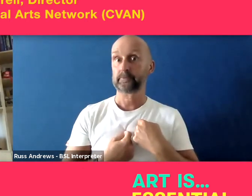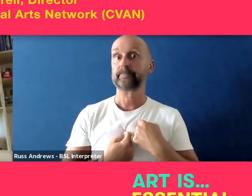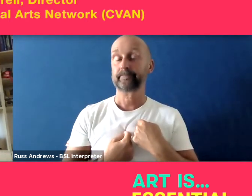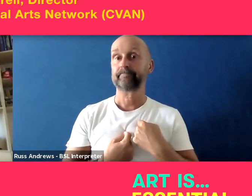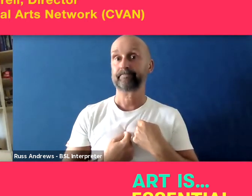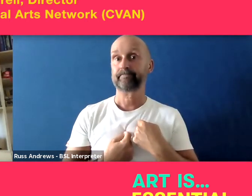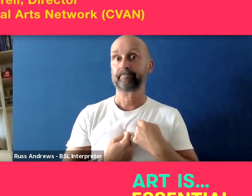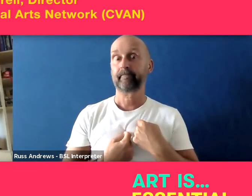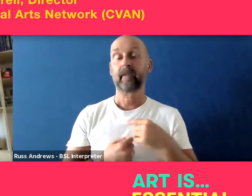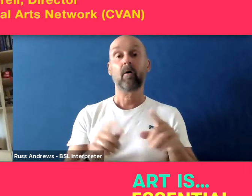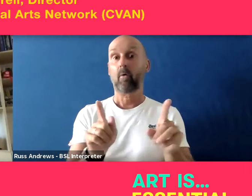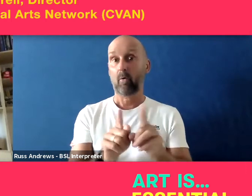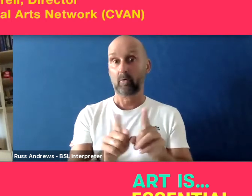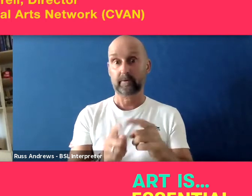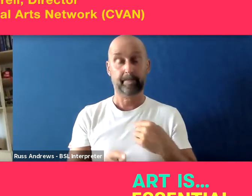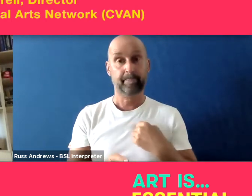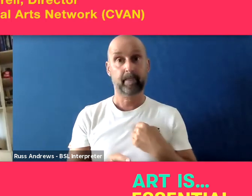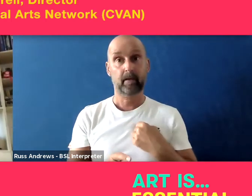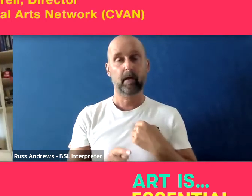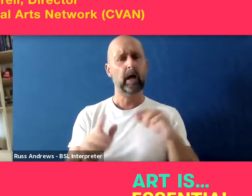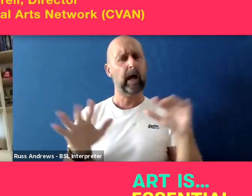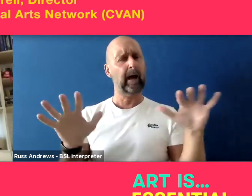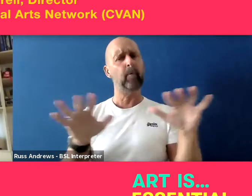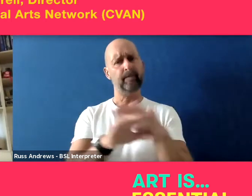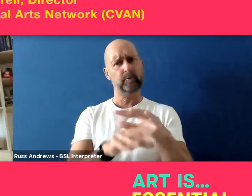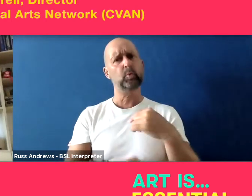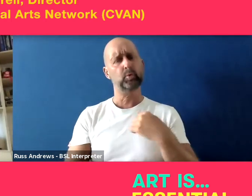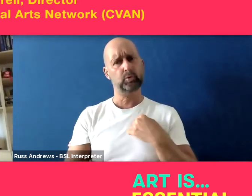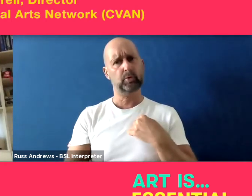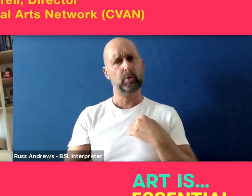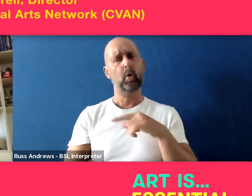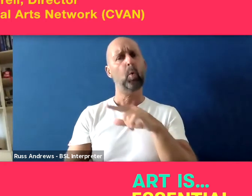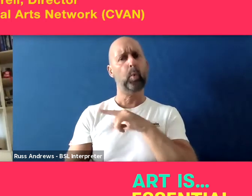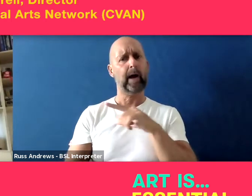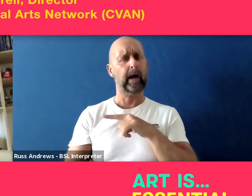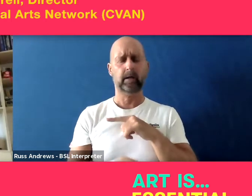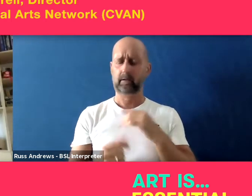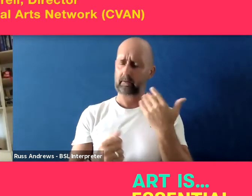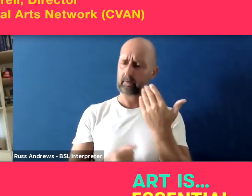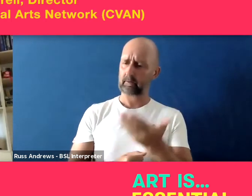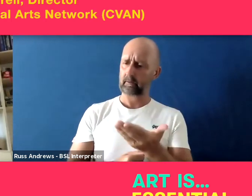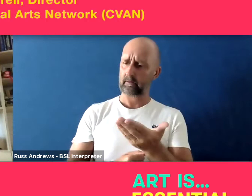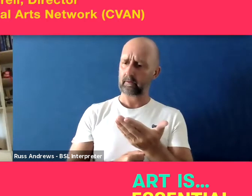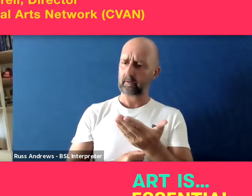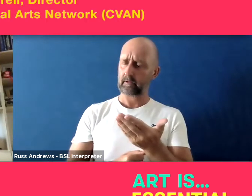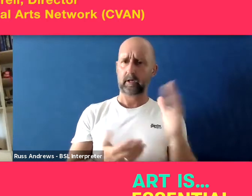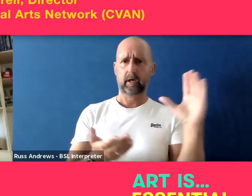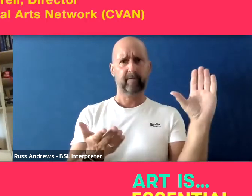I am also very confused - as on one hand there is substantial funding for the arts from Department